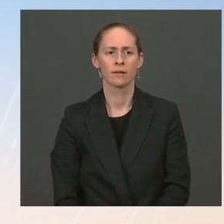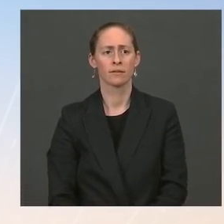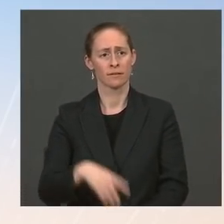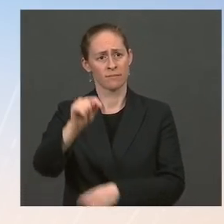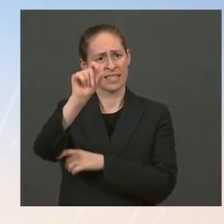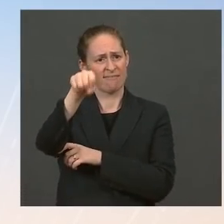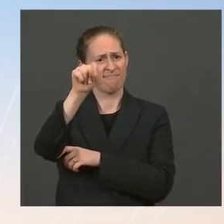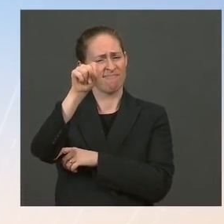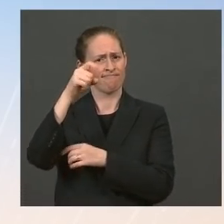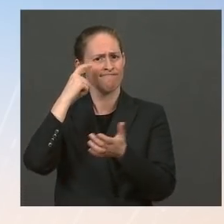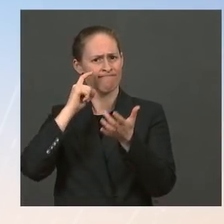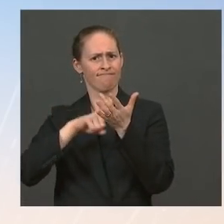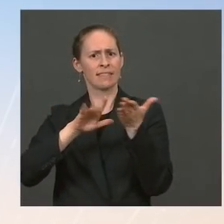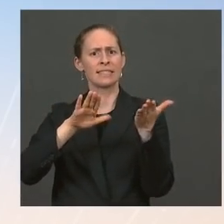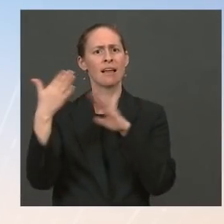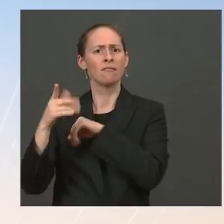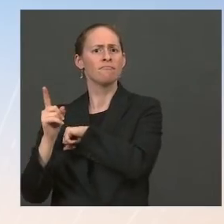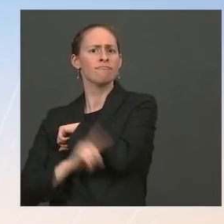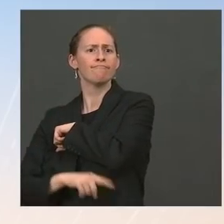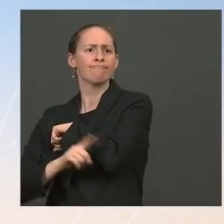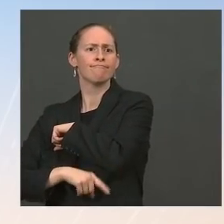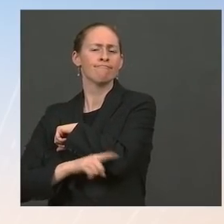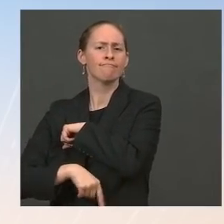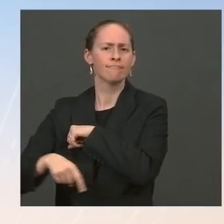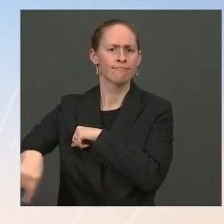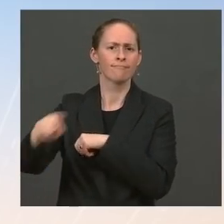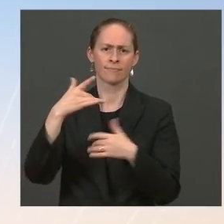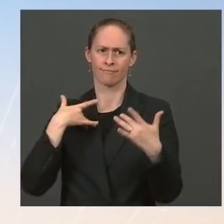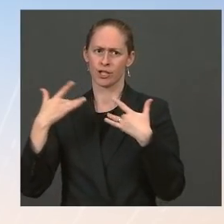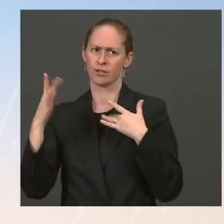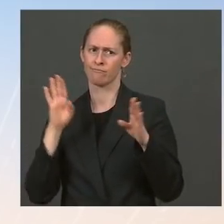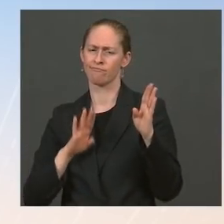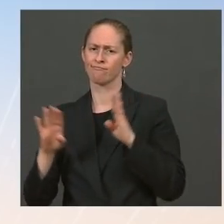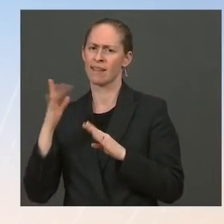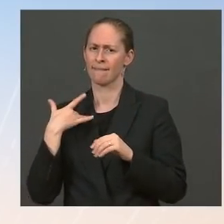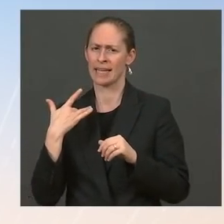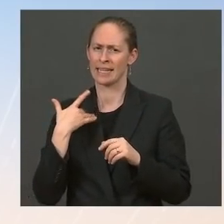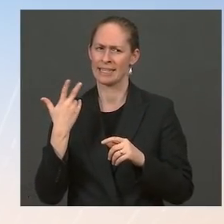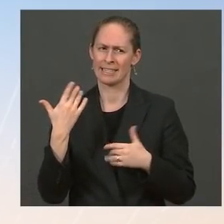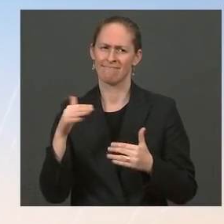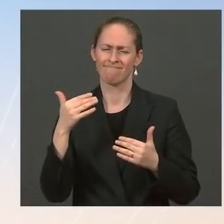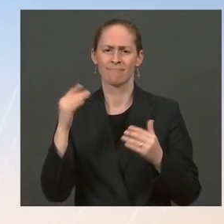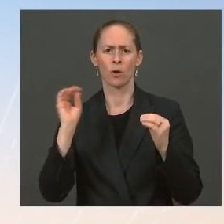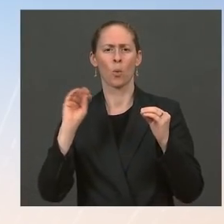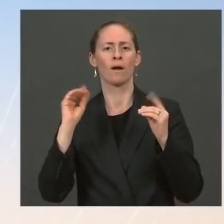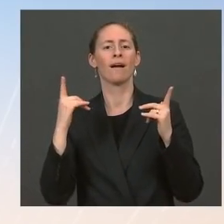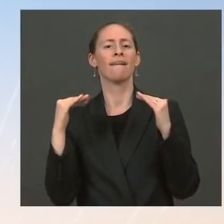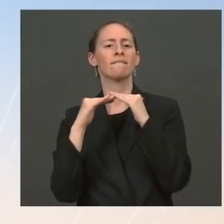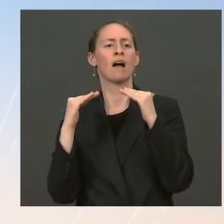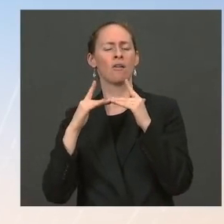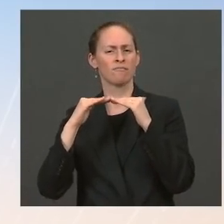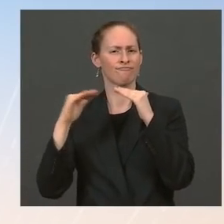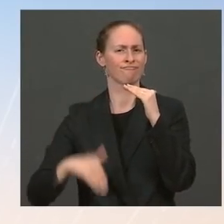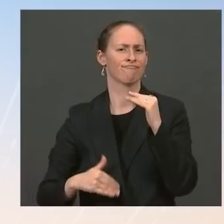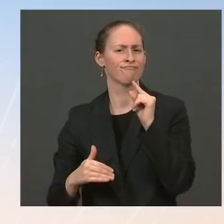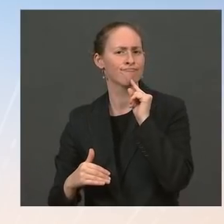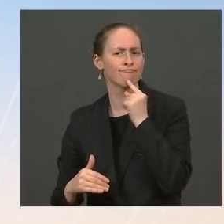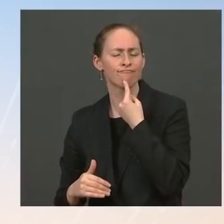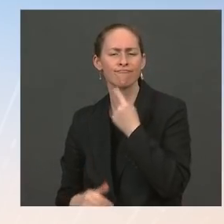and the implementation of that are -- you know, I think are -- were reflected in how he viewed this case. The Press: Okay. And another matter, just picking up the thread on ambassadors.